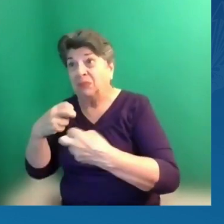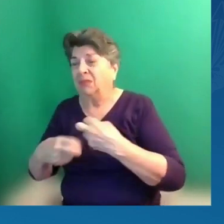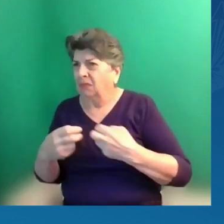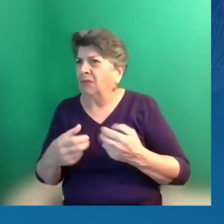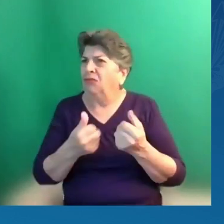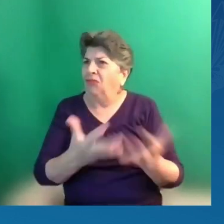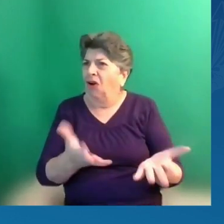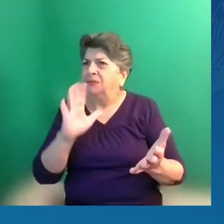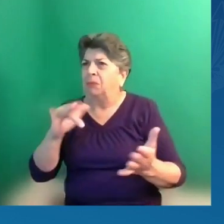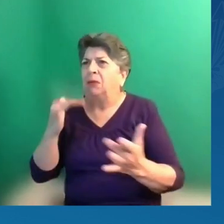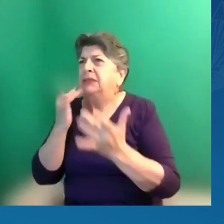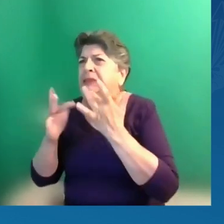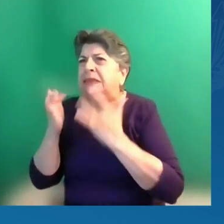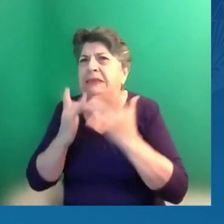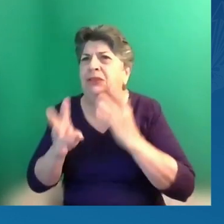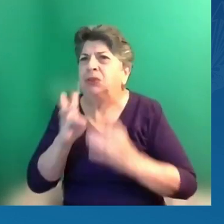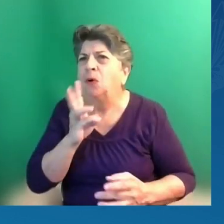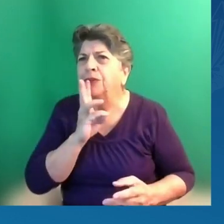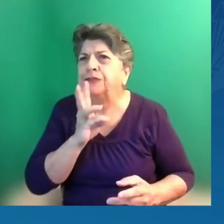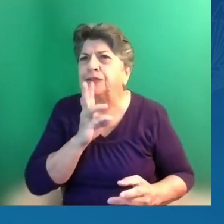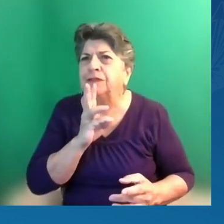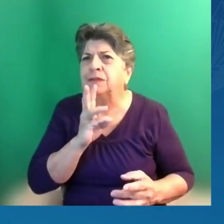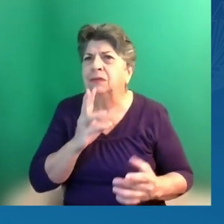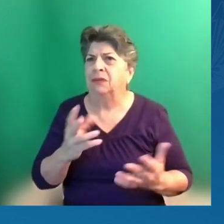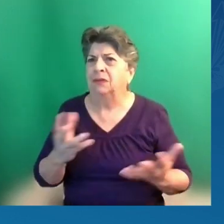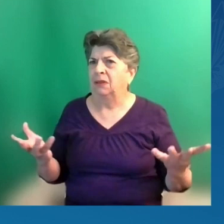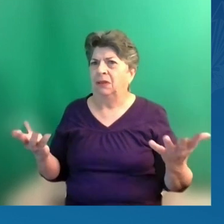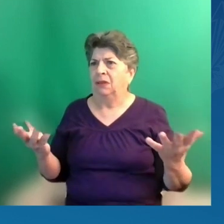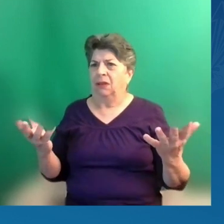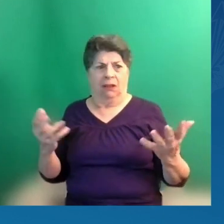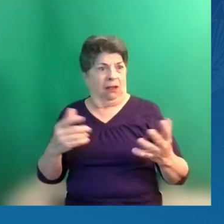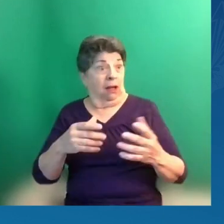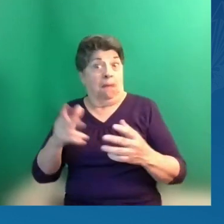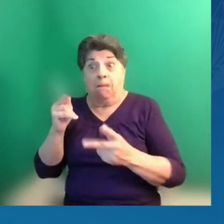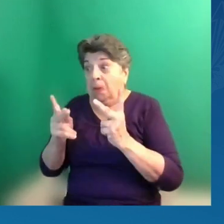Water insecurity also makes our world less safe.